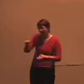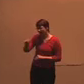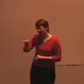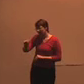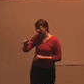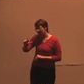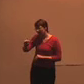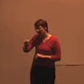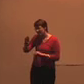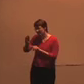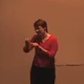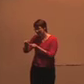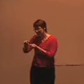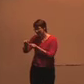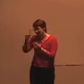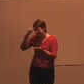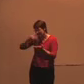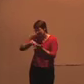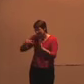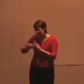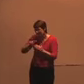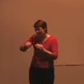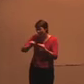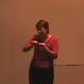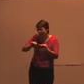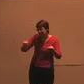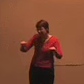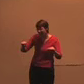are melting together to create some blurring things.